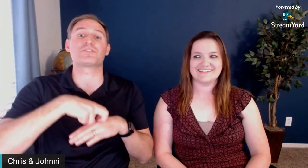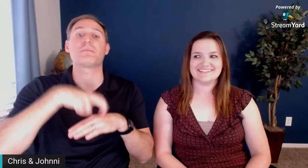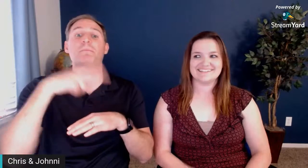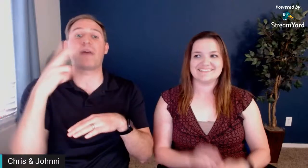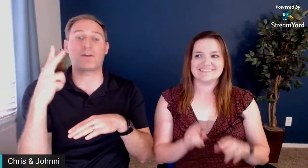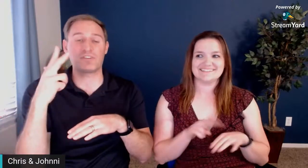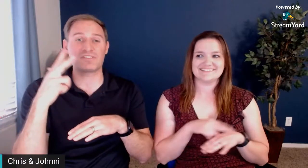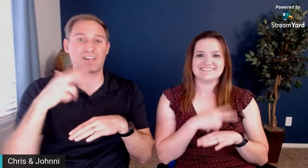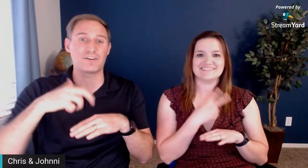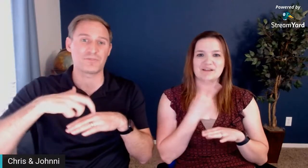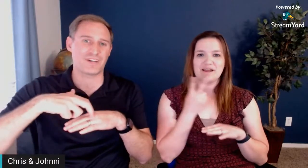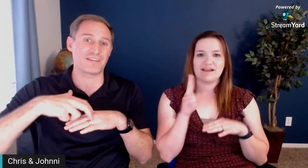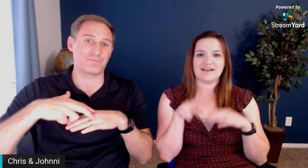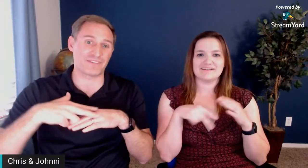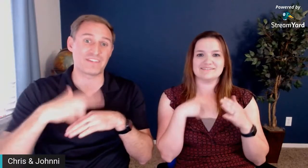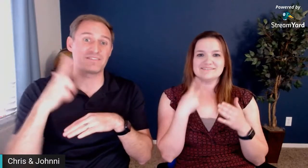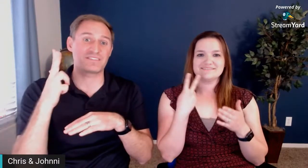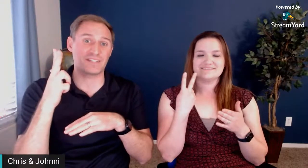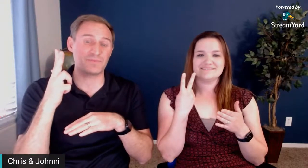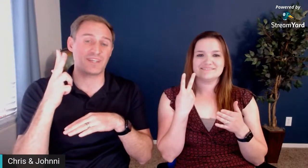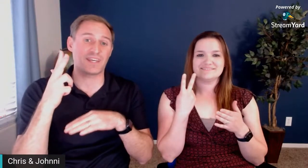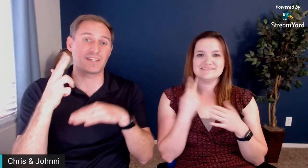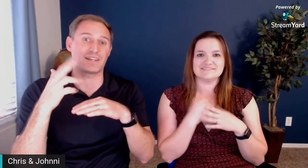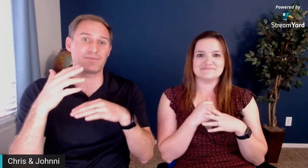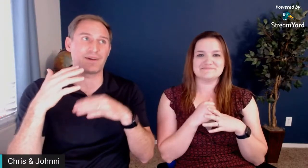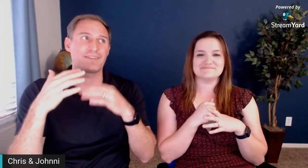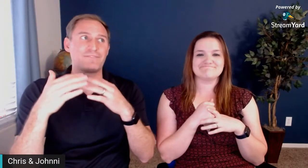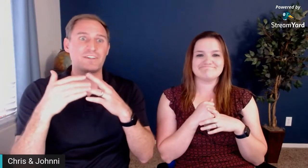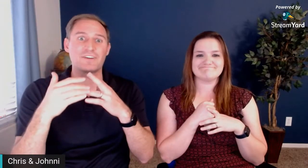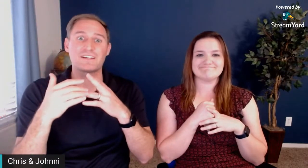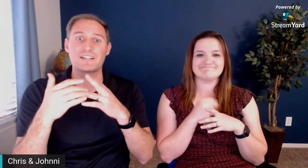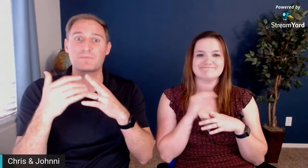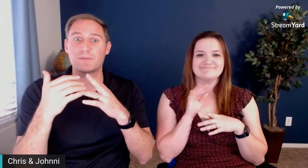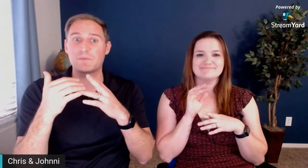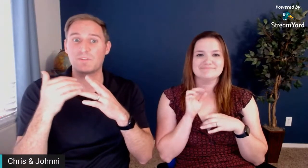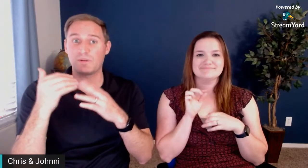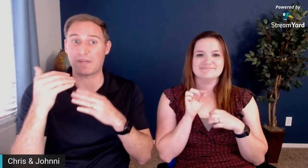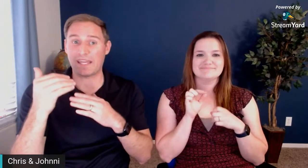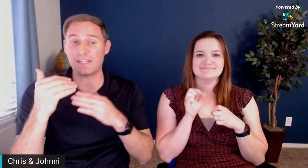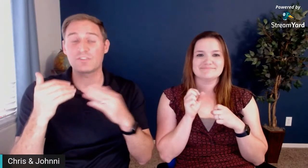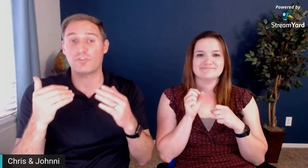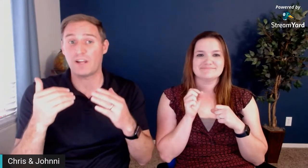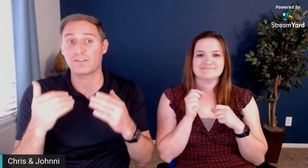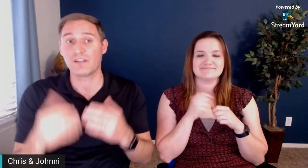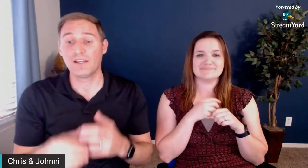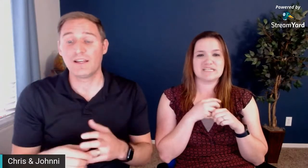jump backwards i my feet slipped and my finger ended up coming between my head and the ground